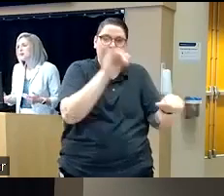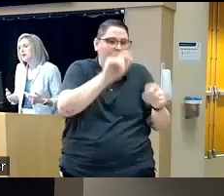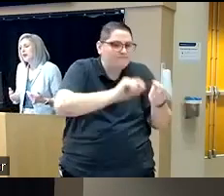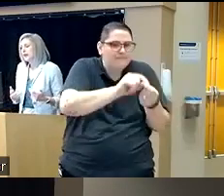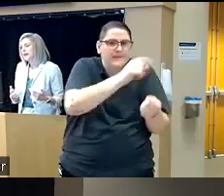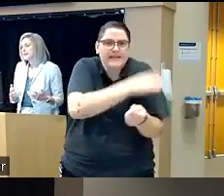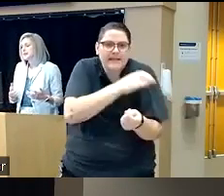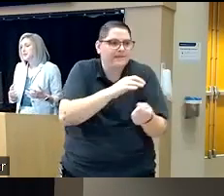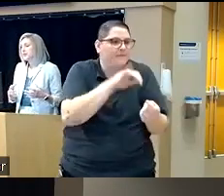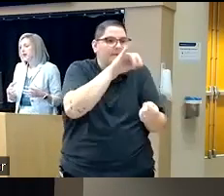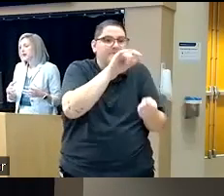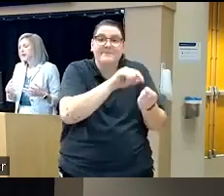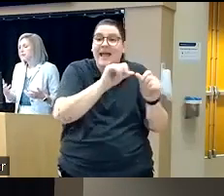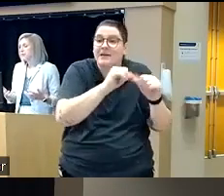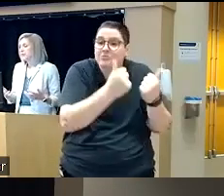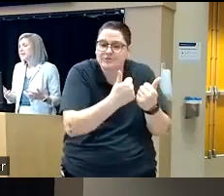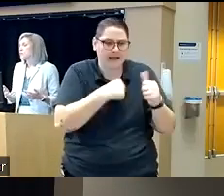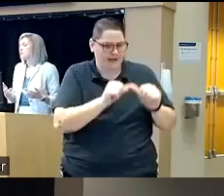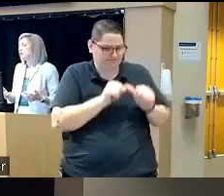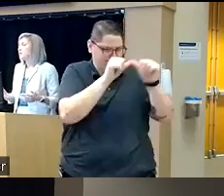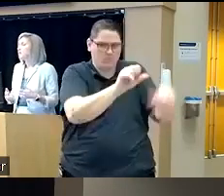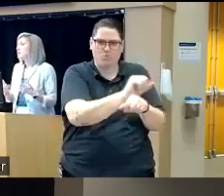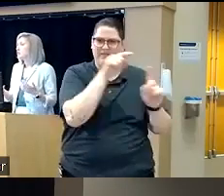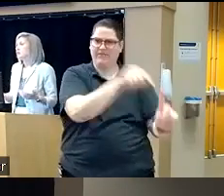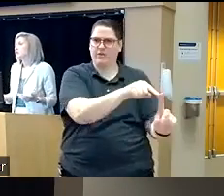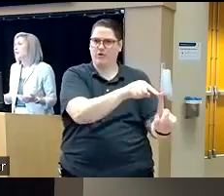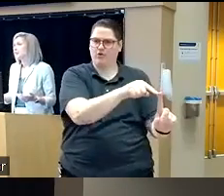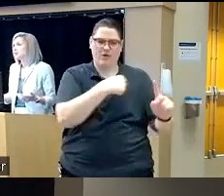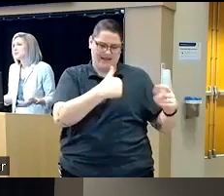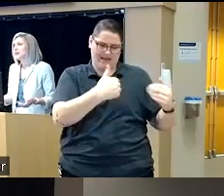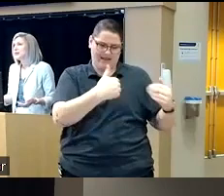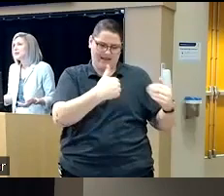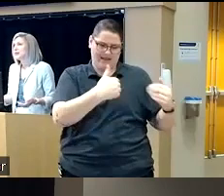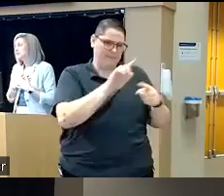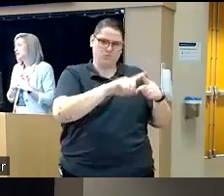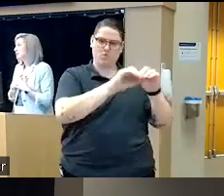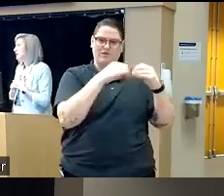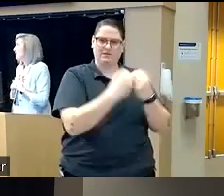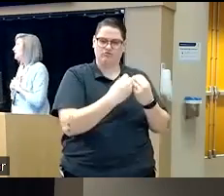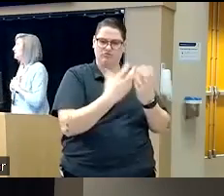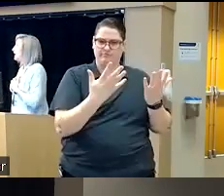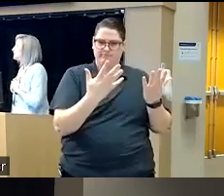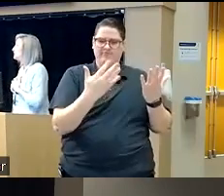and that can be as a result of a multitude of factors I personally believe it has a